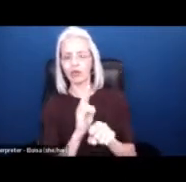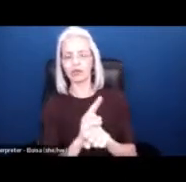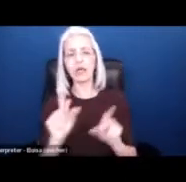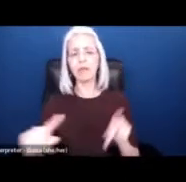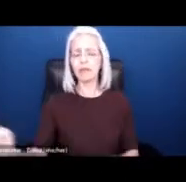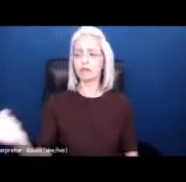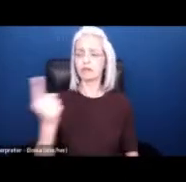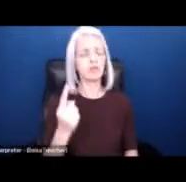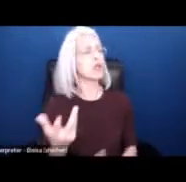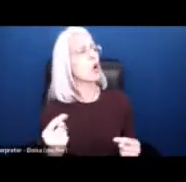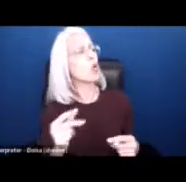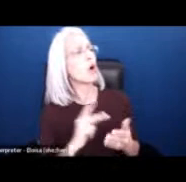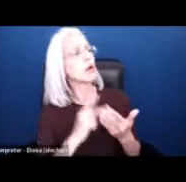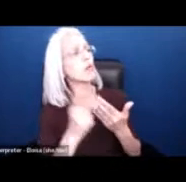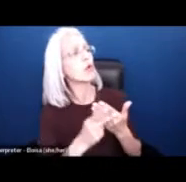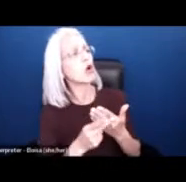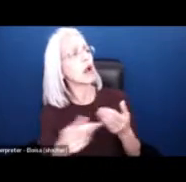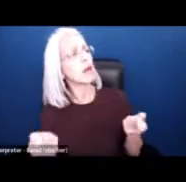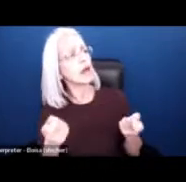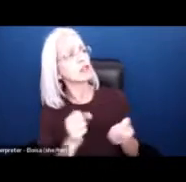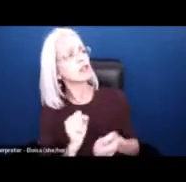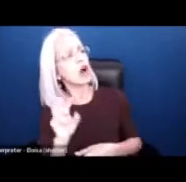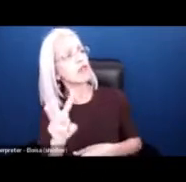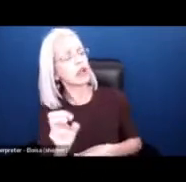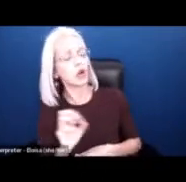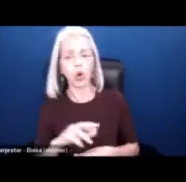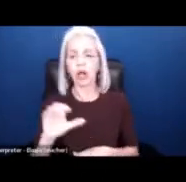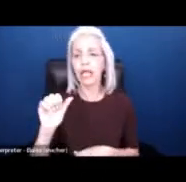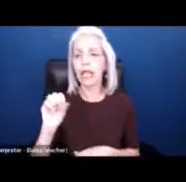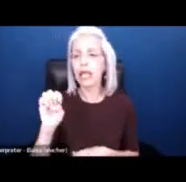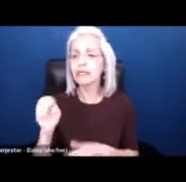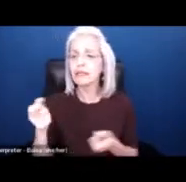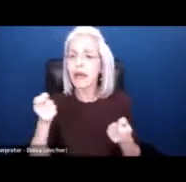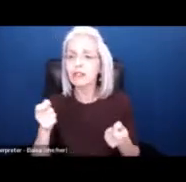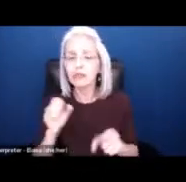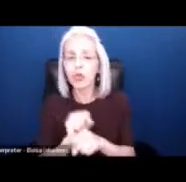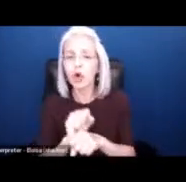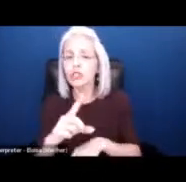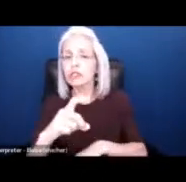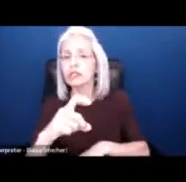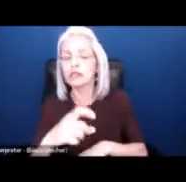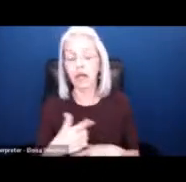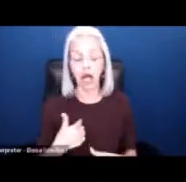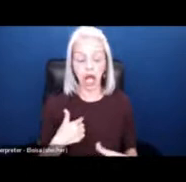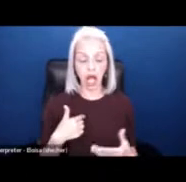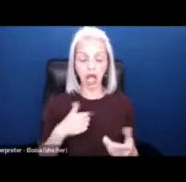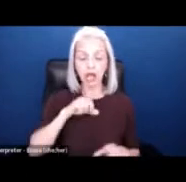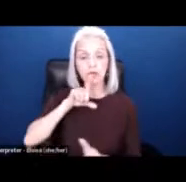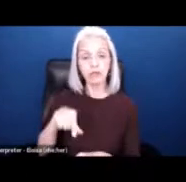kind of program management software case management software might work. And I often respond by saying something